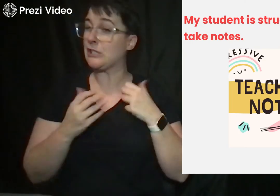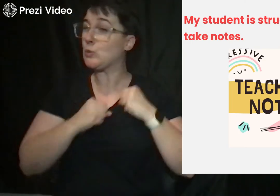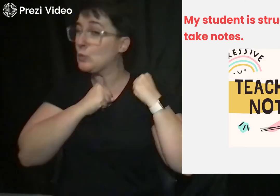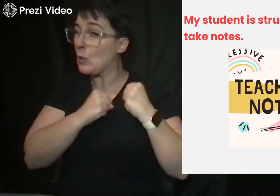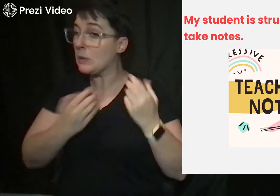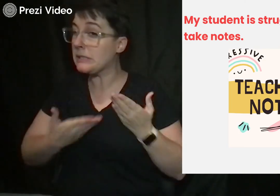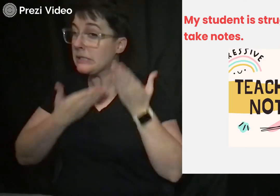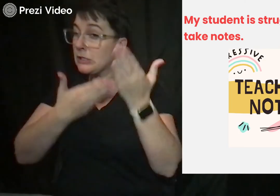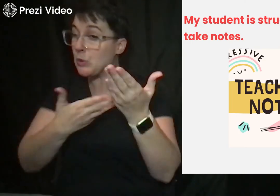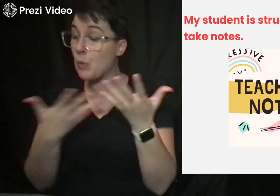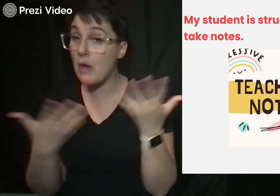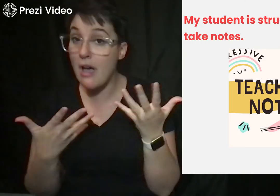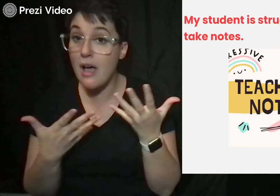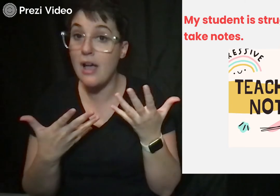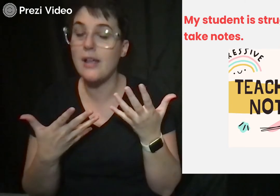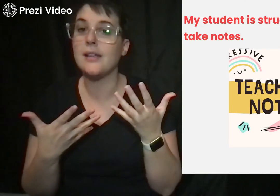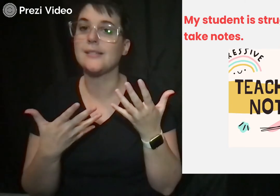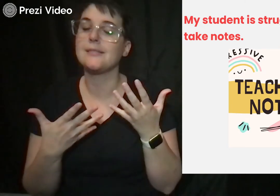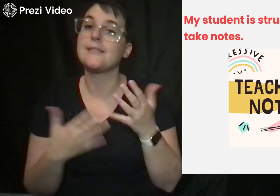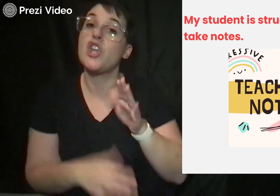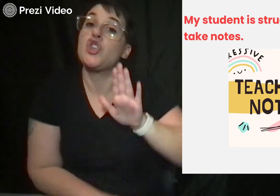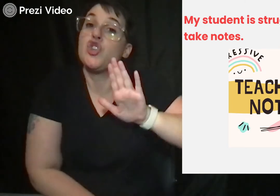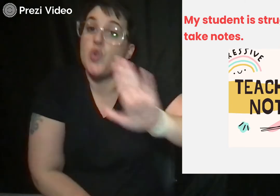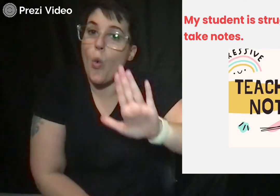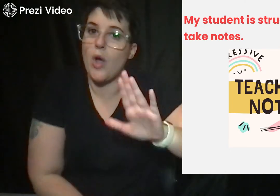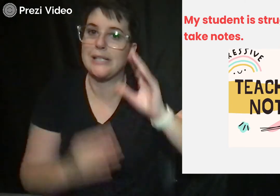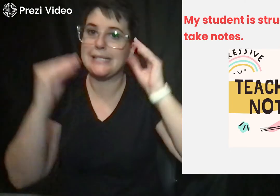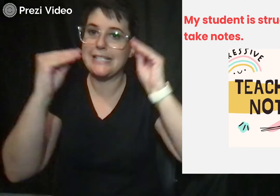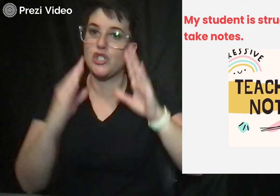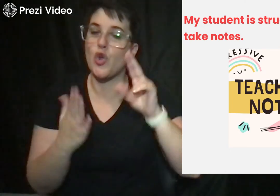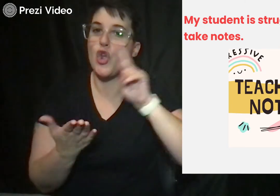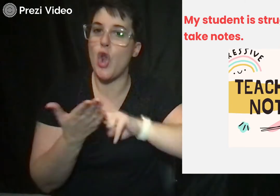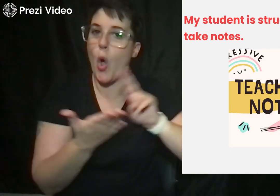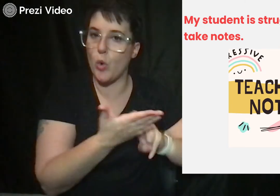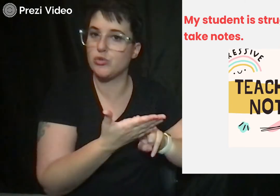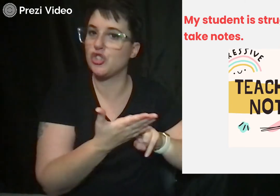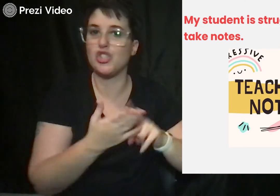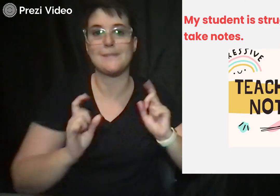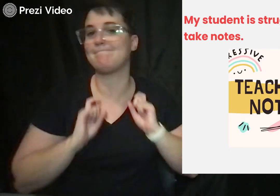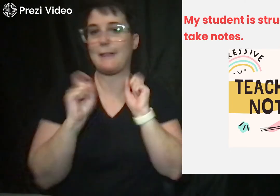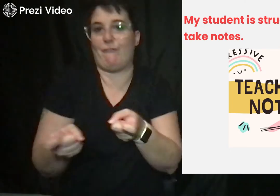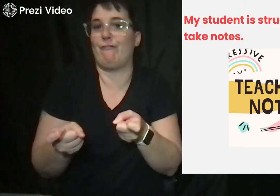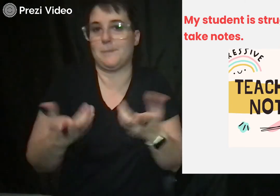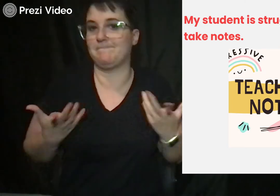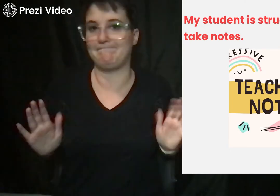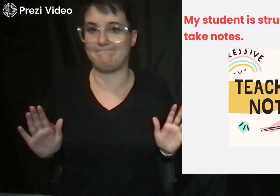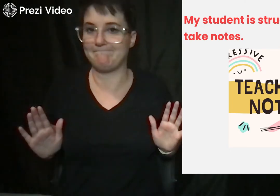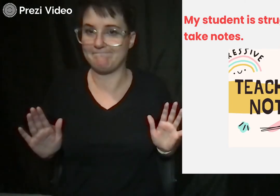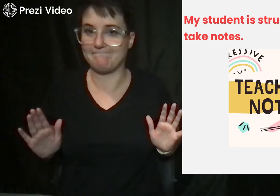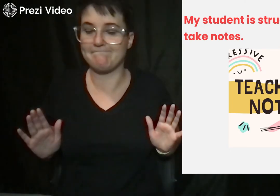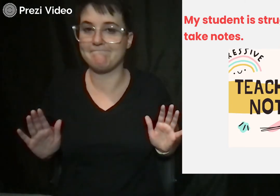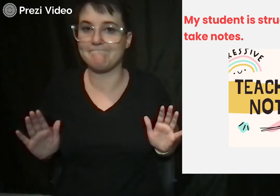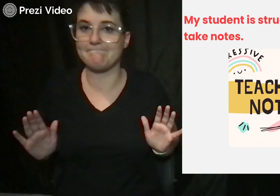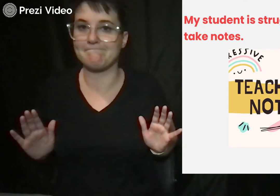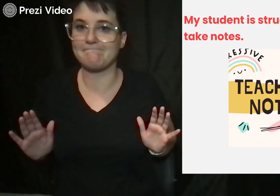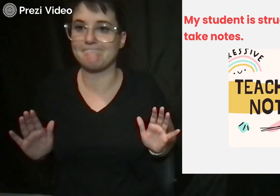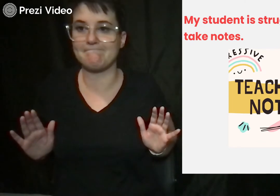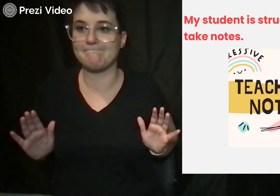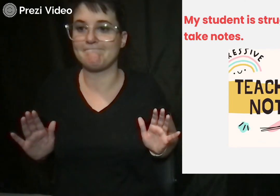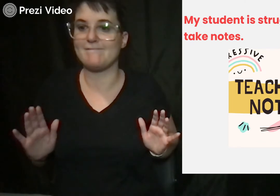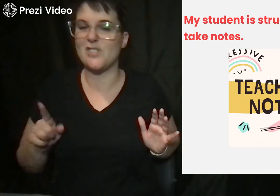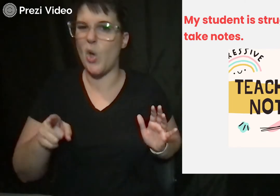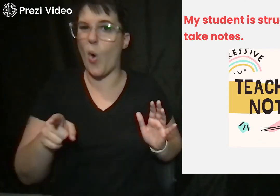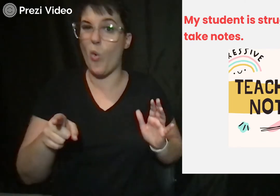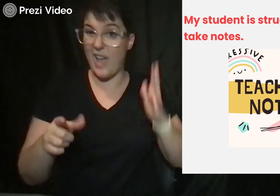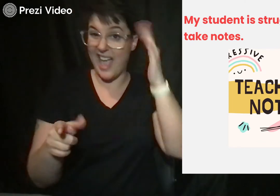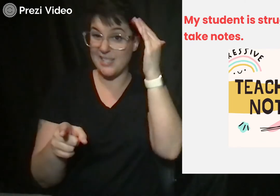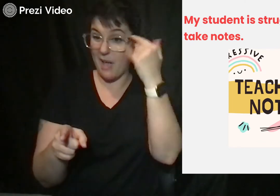I strongly suggest you solve this by providing students with a copy of your notes.